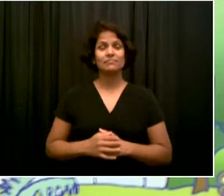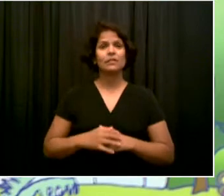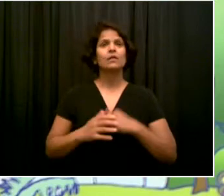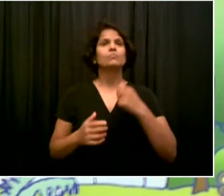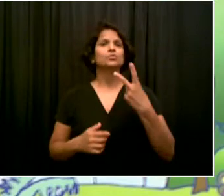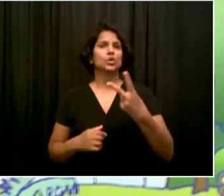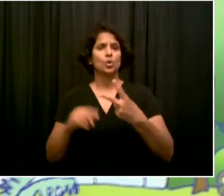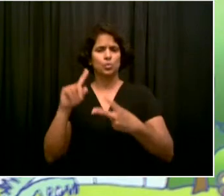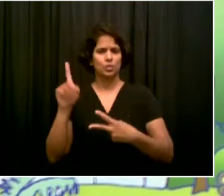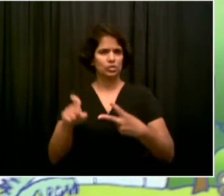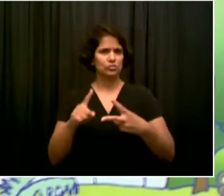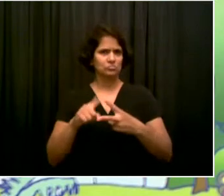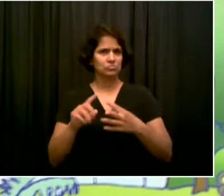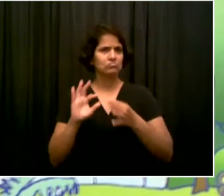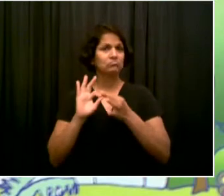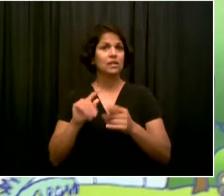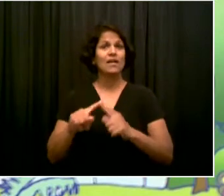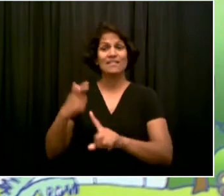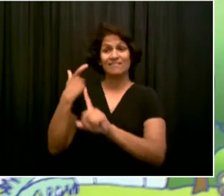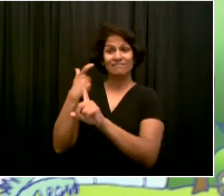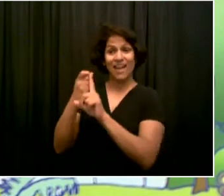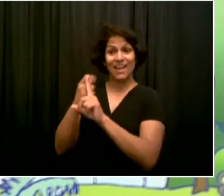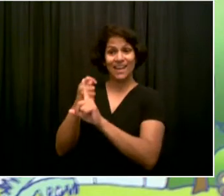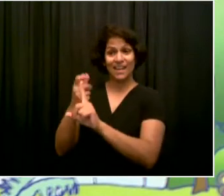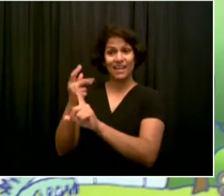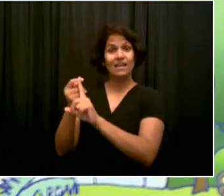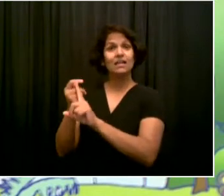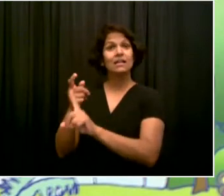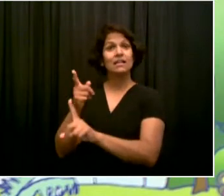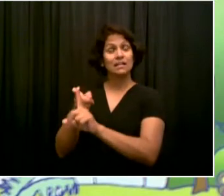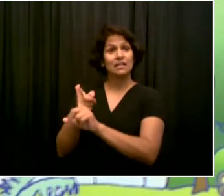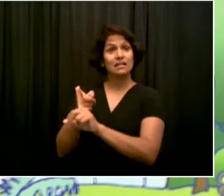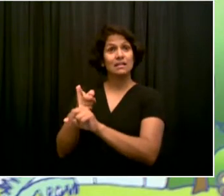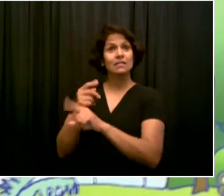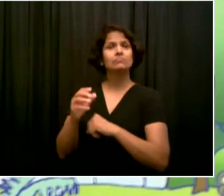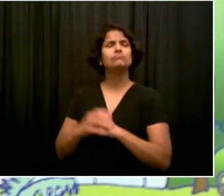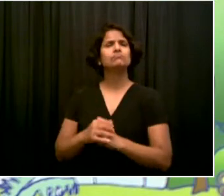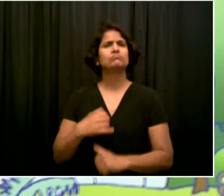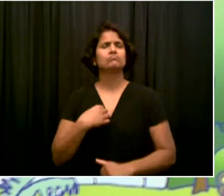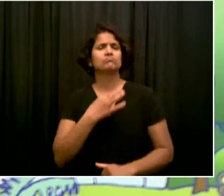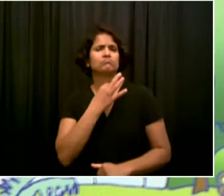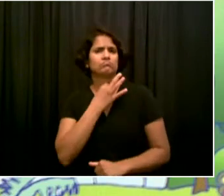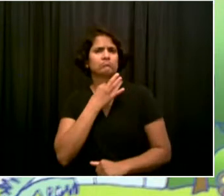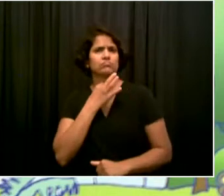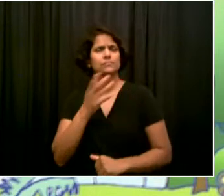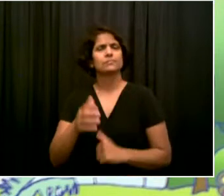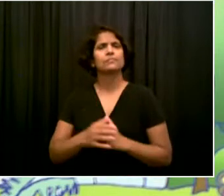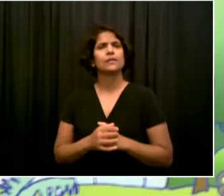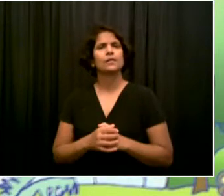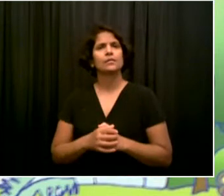HOW IS EVERYBODY DOING TODAY? I HAD A QUESTION